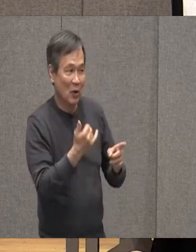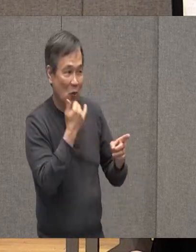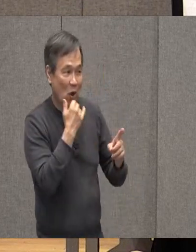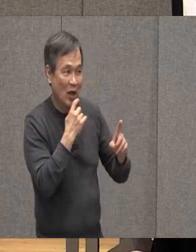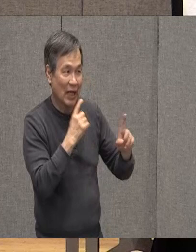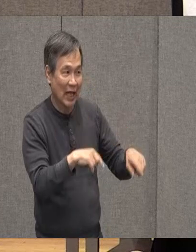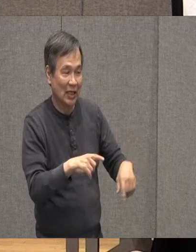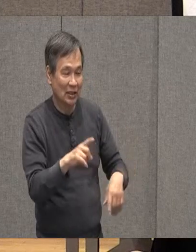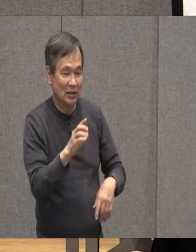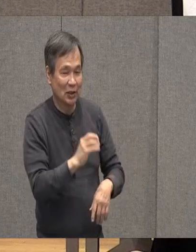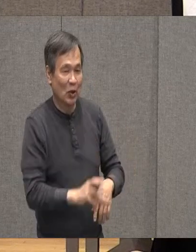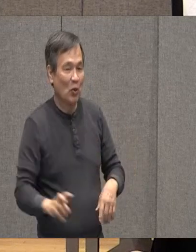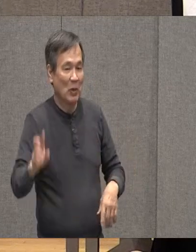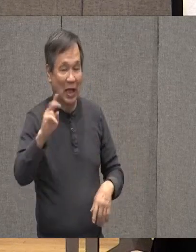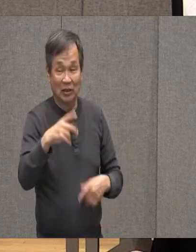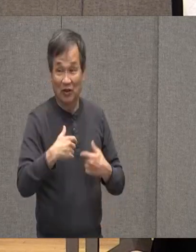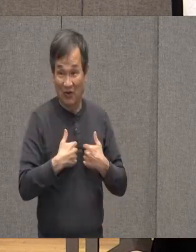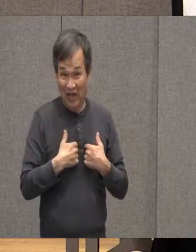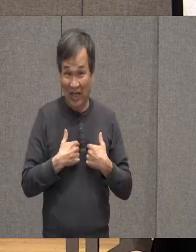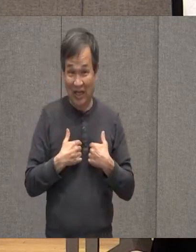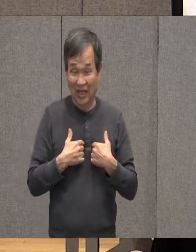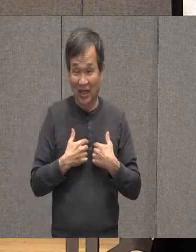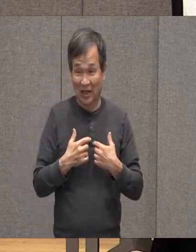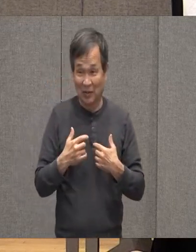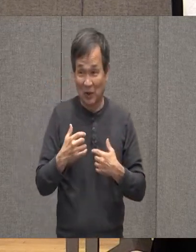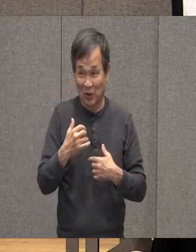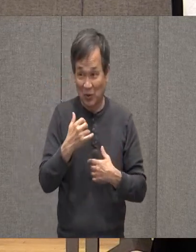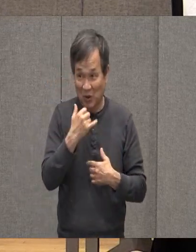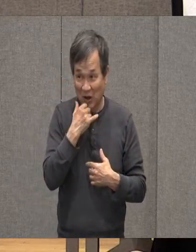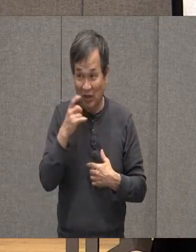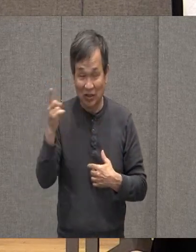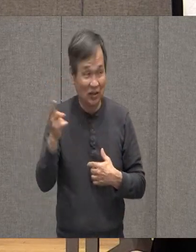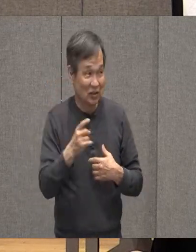you need to go back to the space you were at okay, so that's another way.